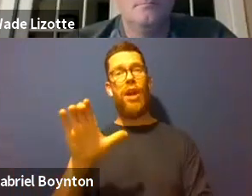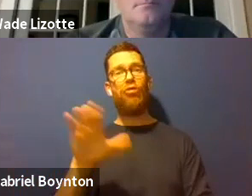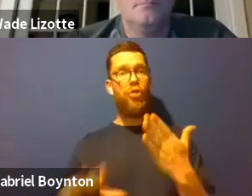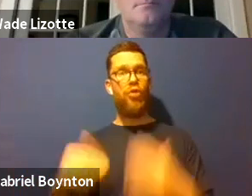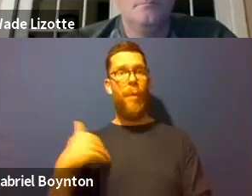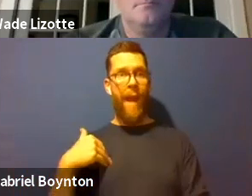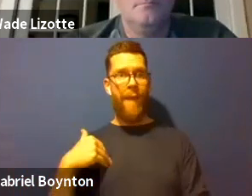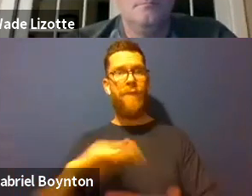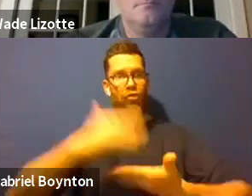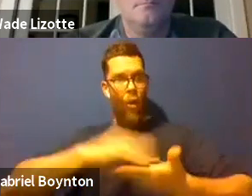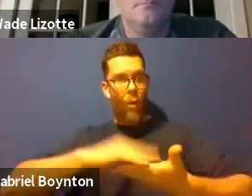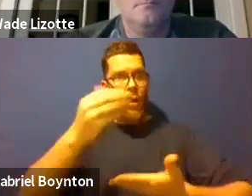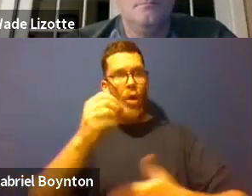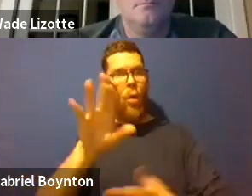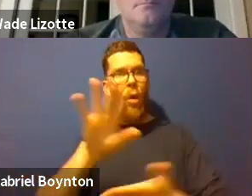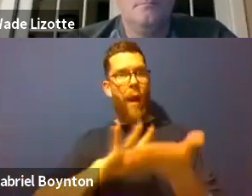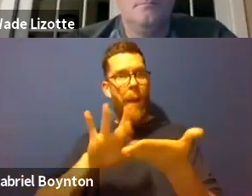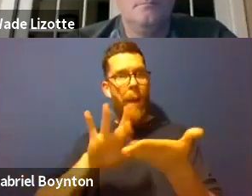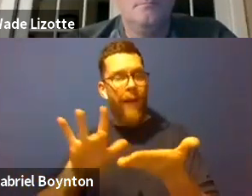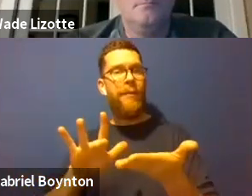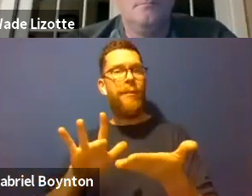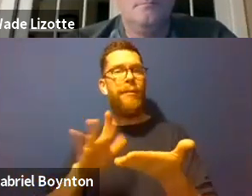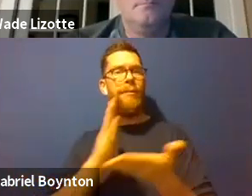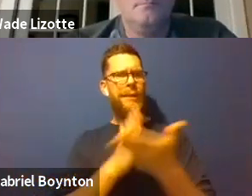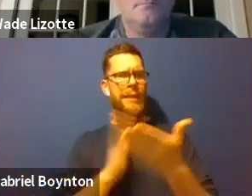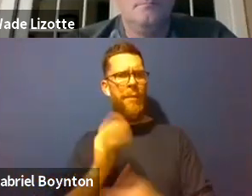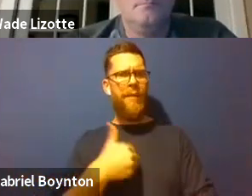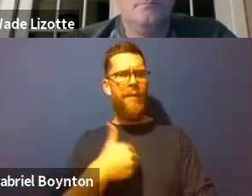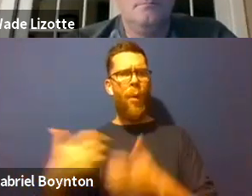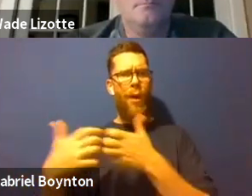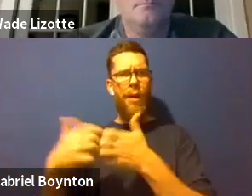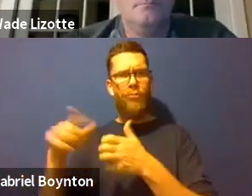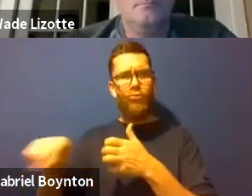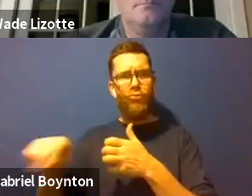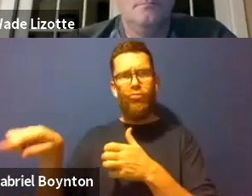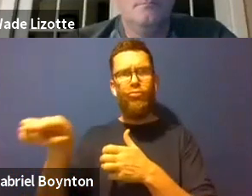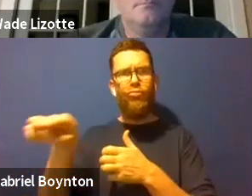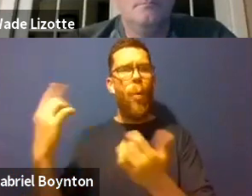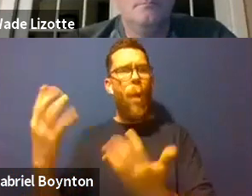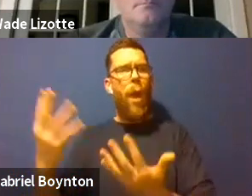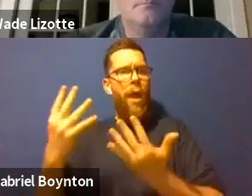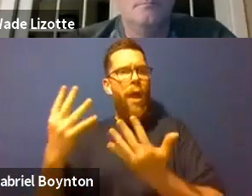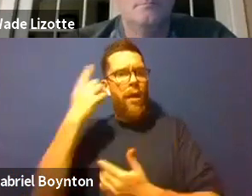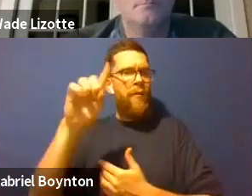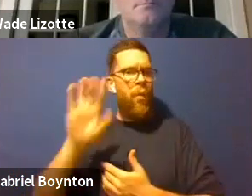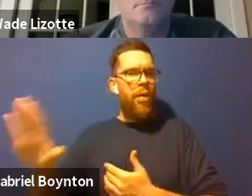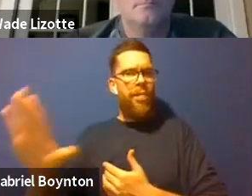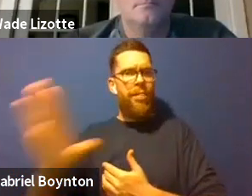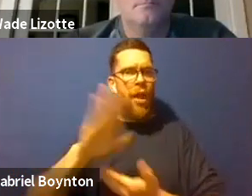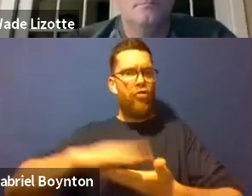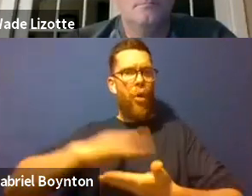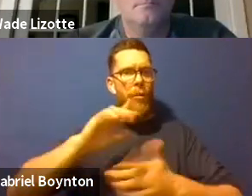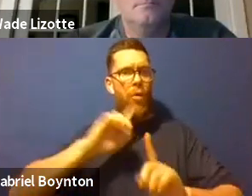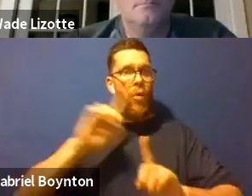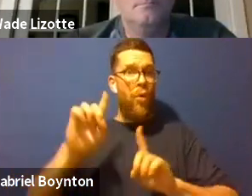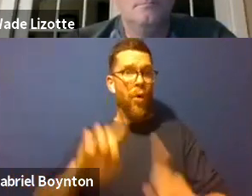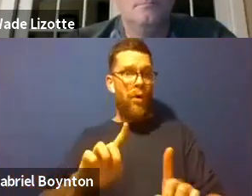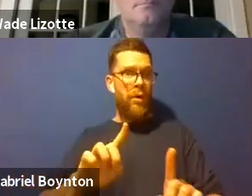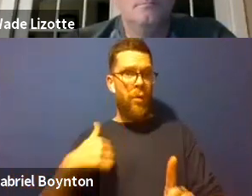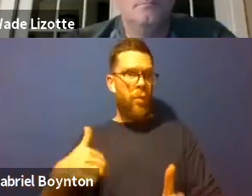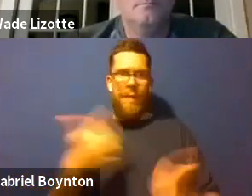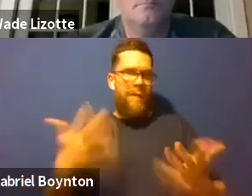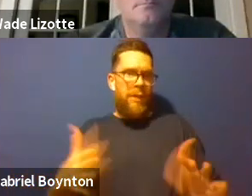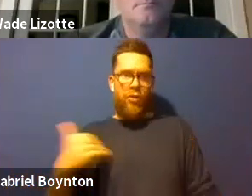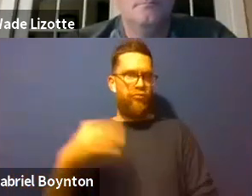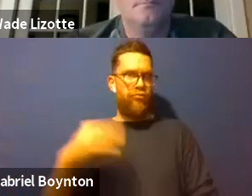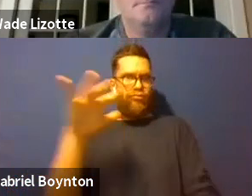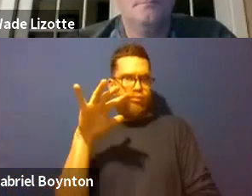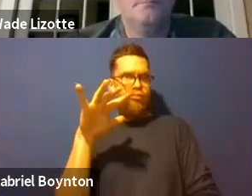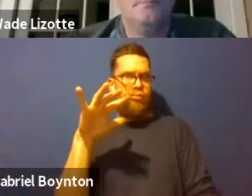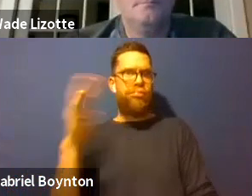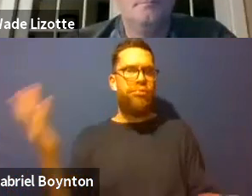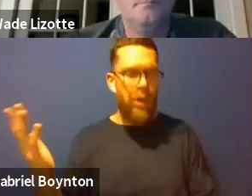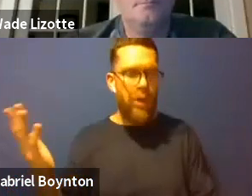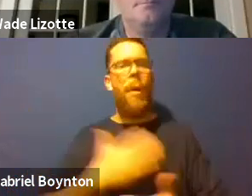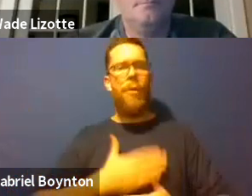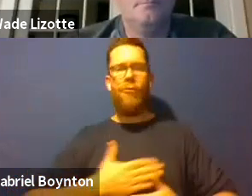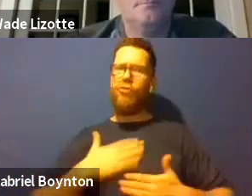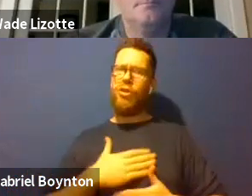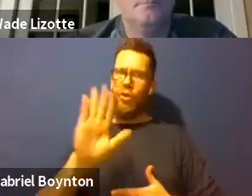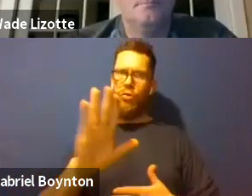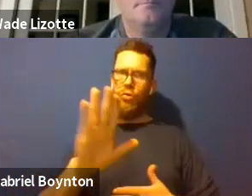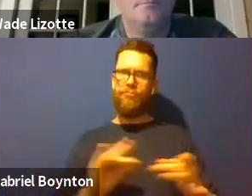Joe Baeta, Supt. : Some of our neighbors are still waiting for the Chromebook order, we were able to do it right away. So I appreciate that comment and we'll definitely make sure that that's part of our plan going forward. I also just wanted to just end with a quick comment.